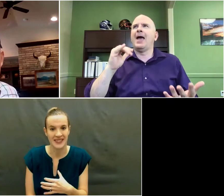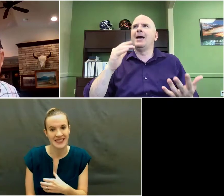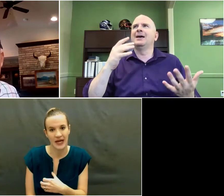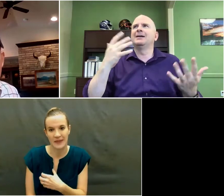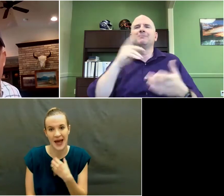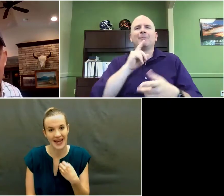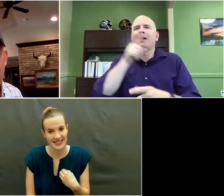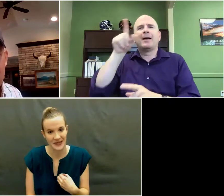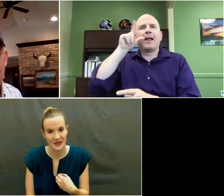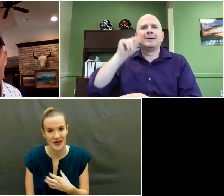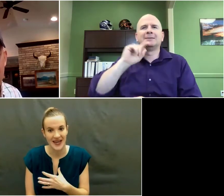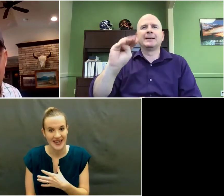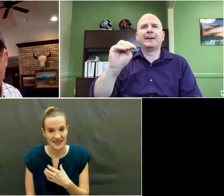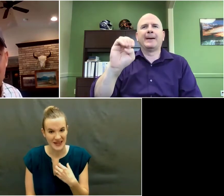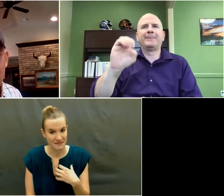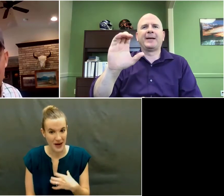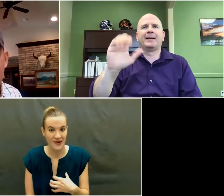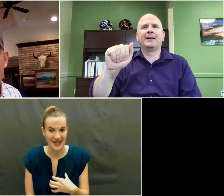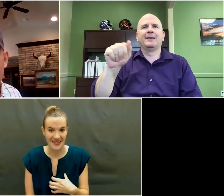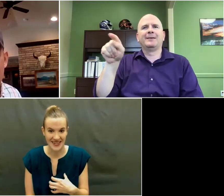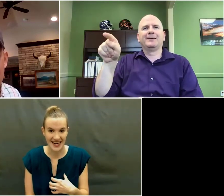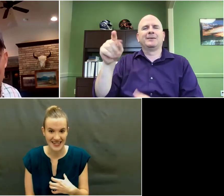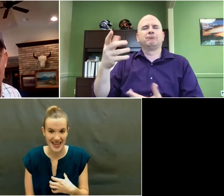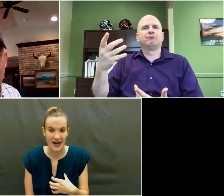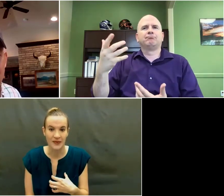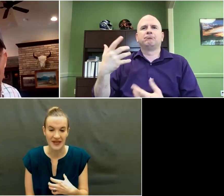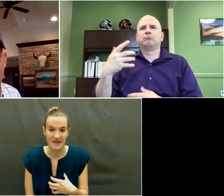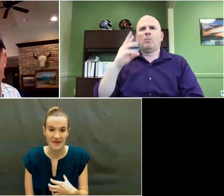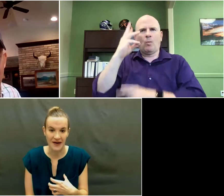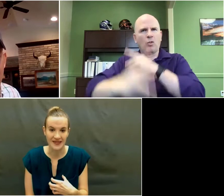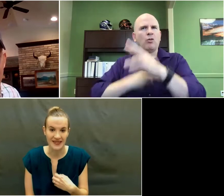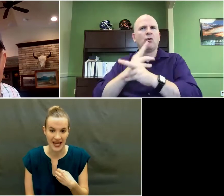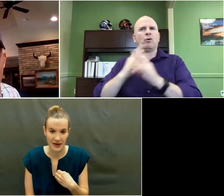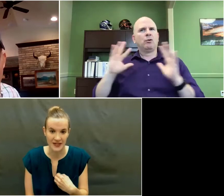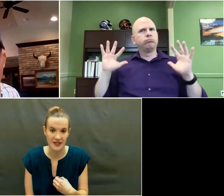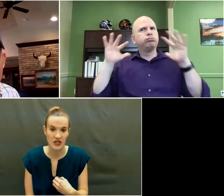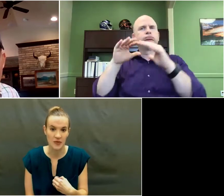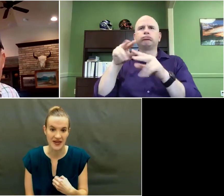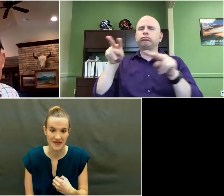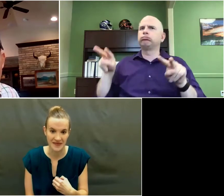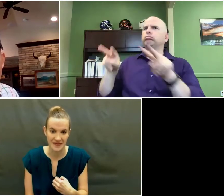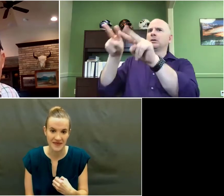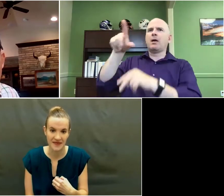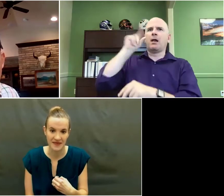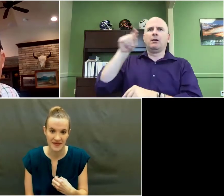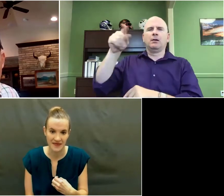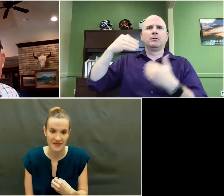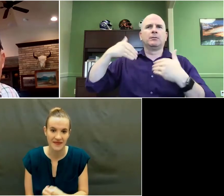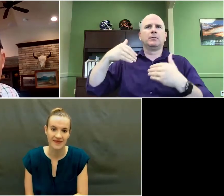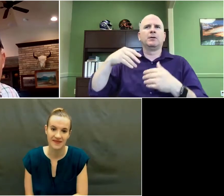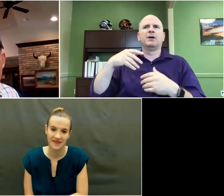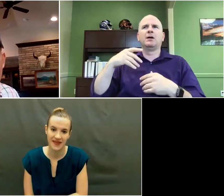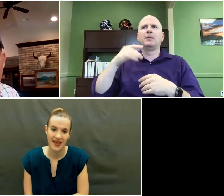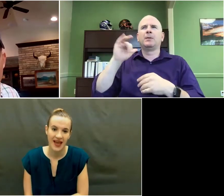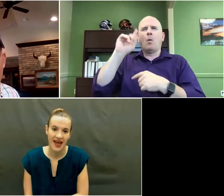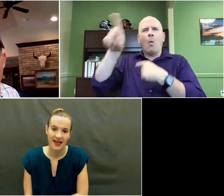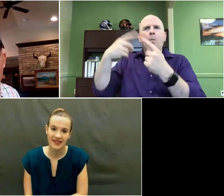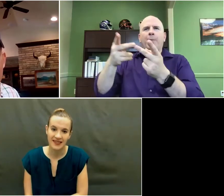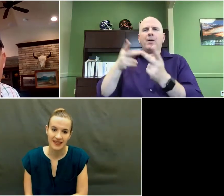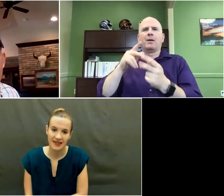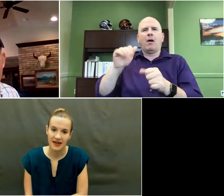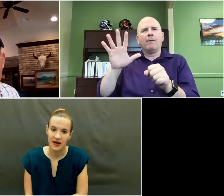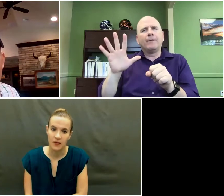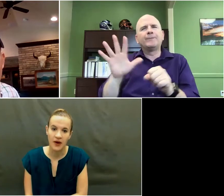until I went back into the bubble at Gallaudet that I really felt that I was just human. And with